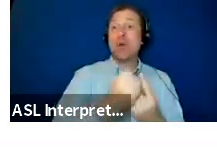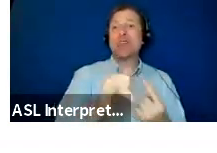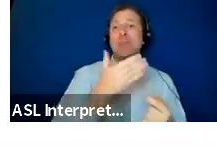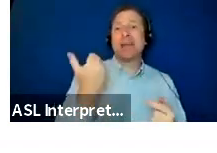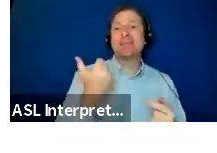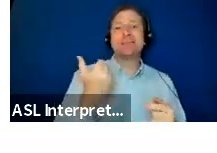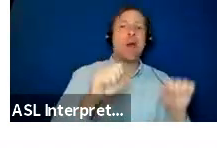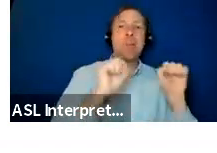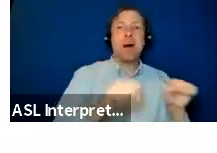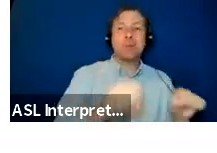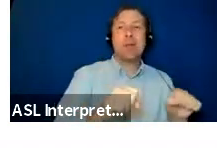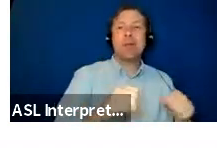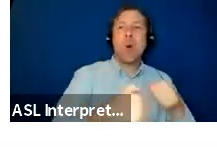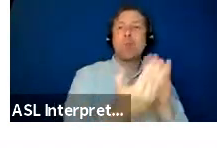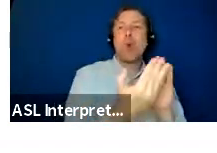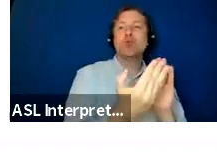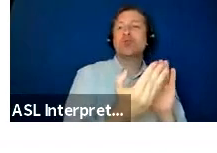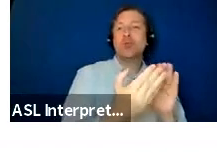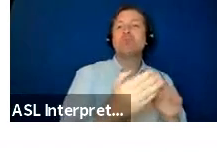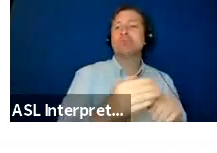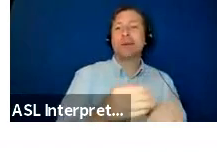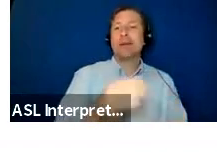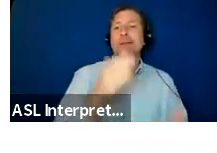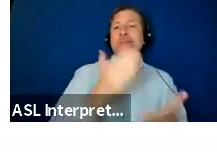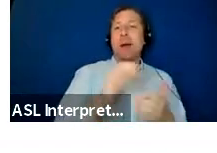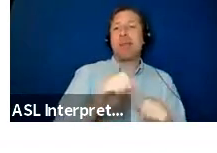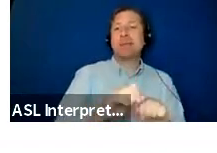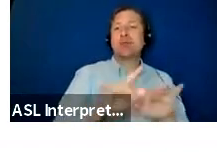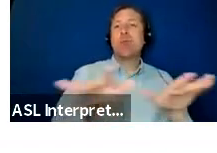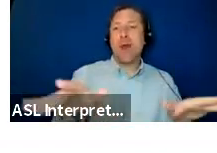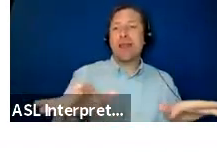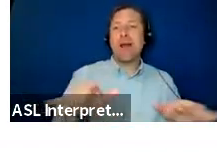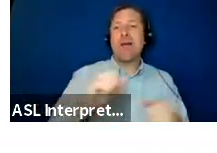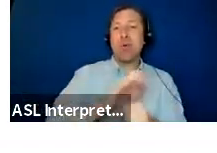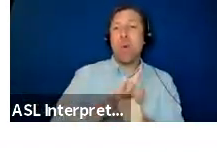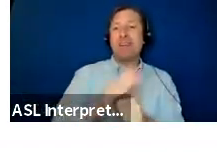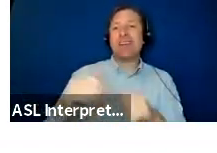of COVID in connection with auditions and casting sessions. In addition to that, actors should be receiving scripts,